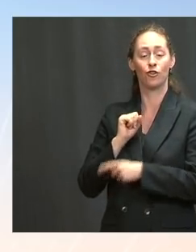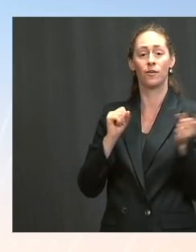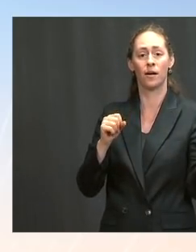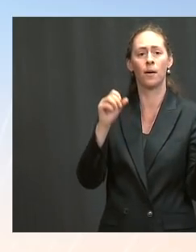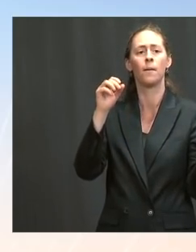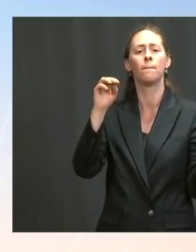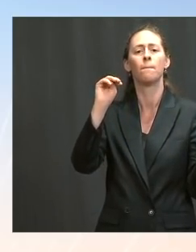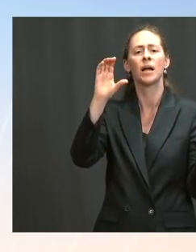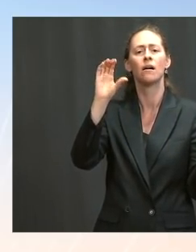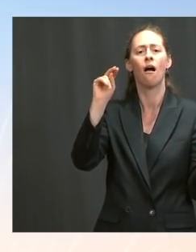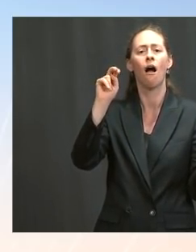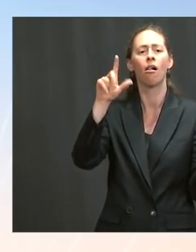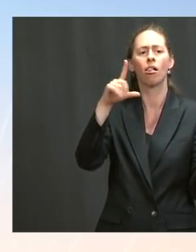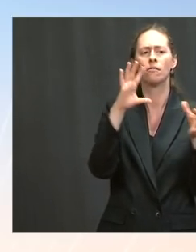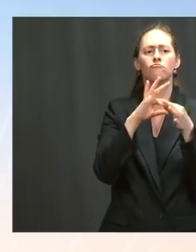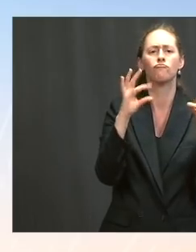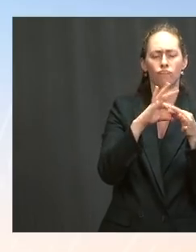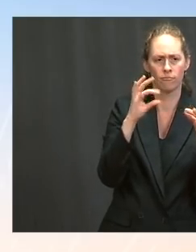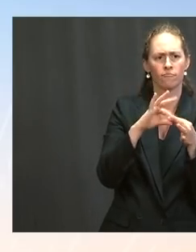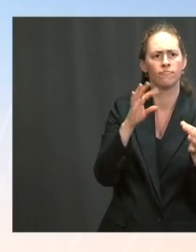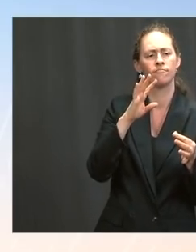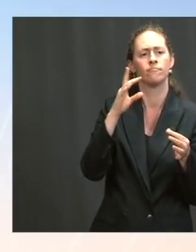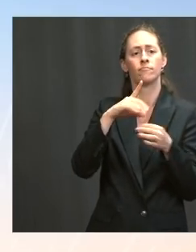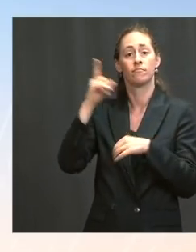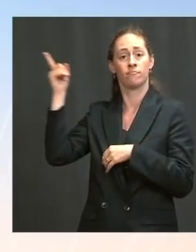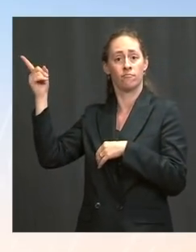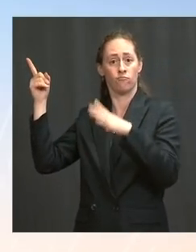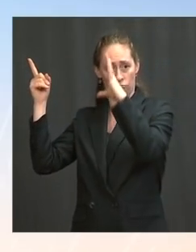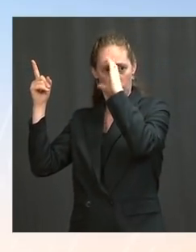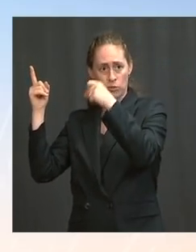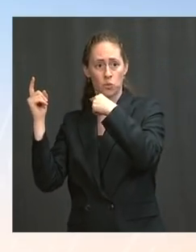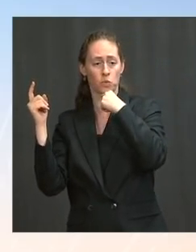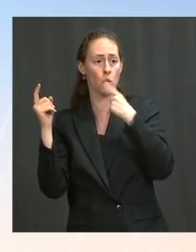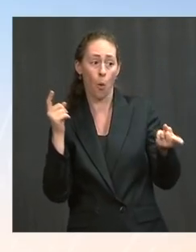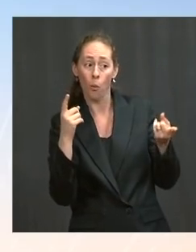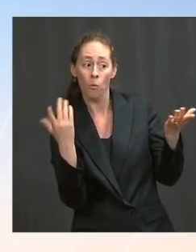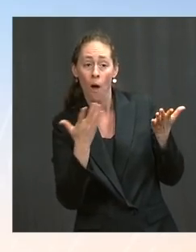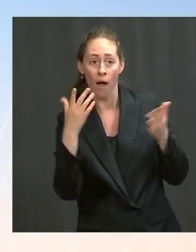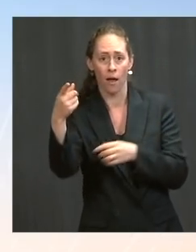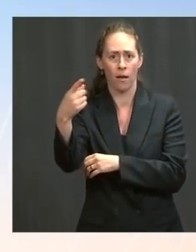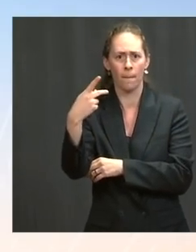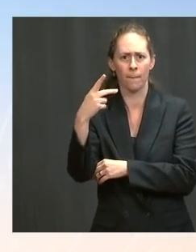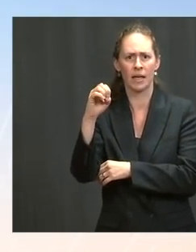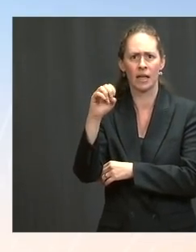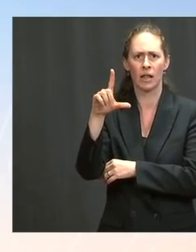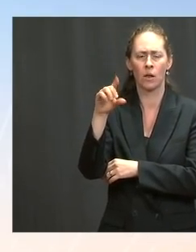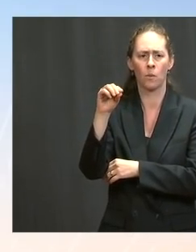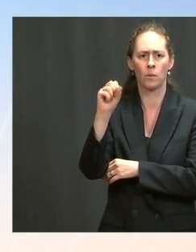should tell Speaker Pelosi and Leader Schumer to de-link the partisan -- bipartisan infrastructure bill